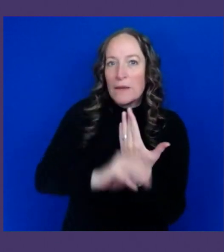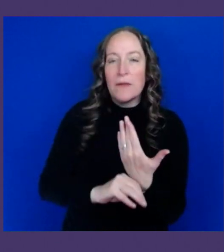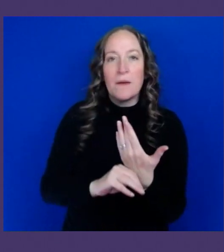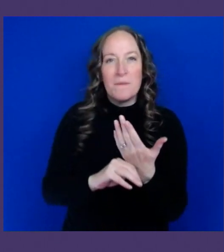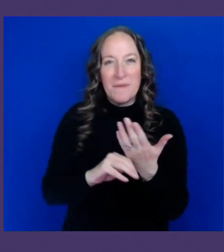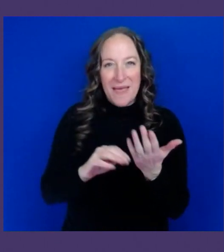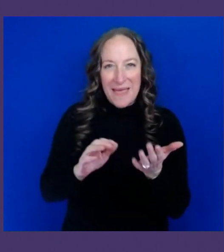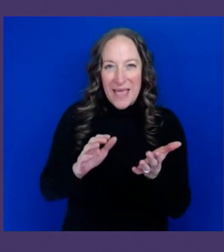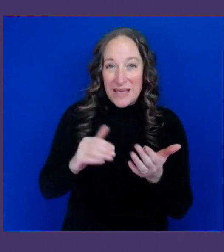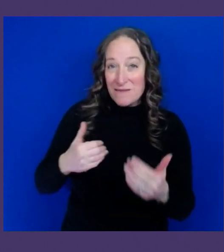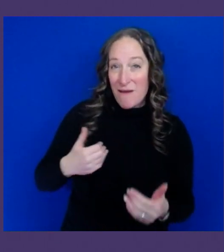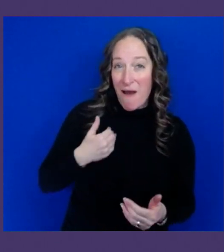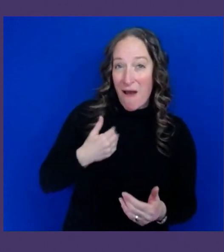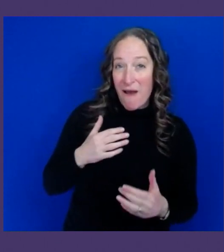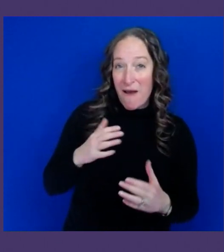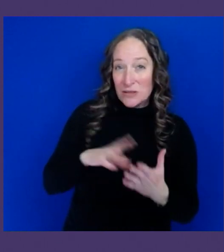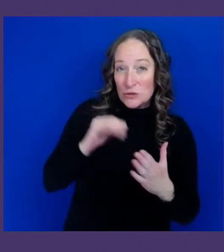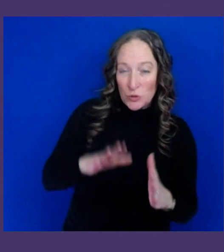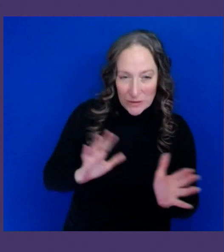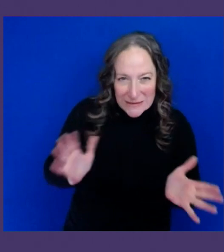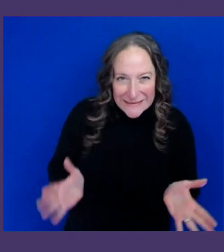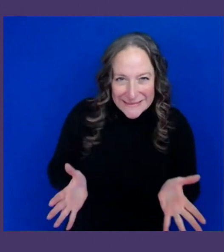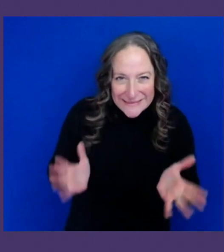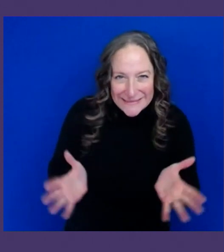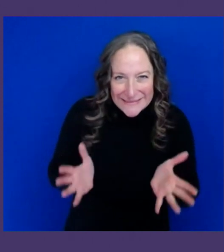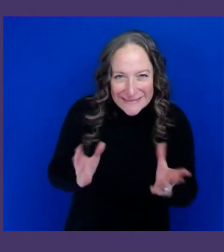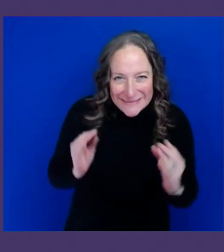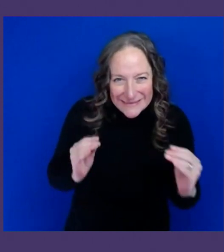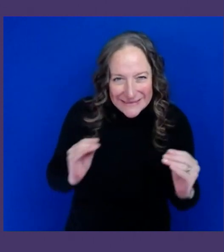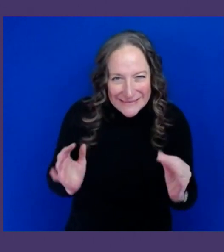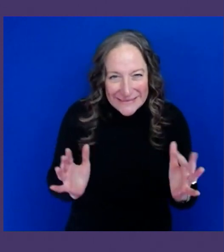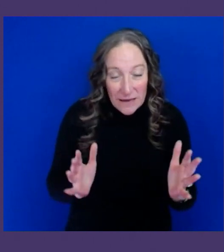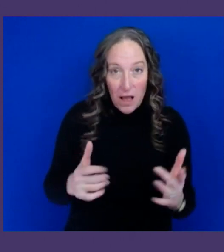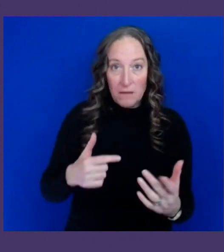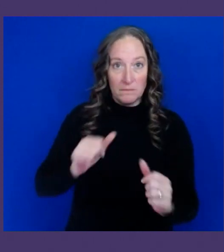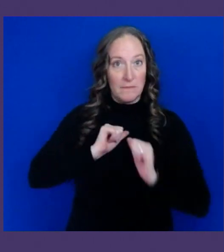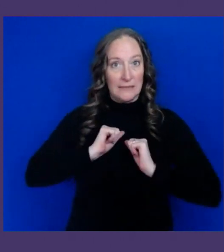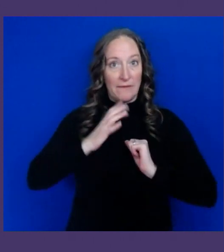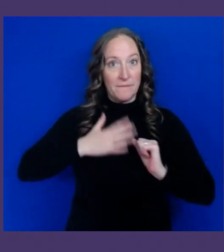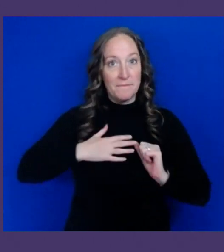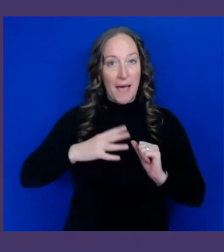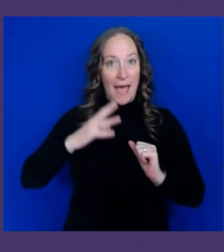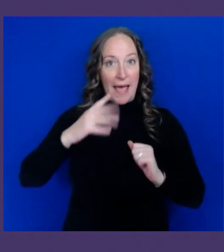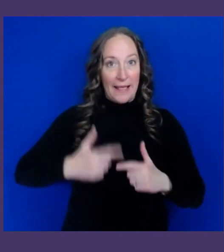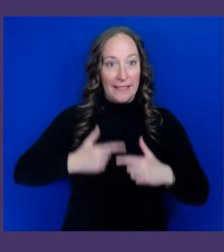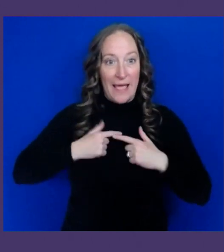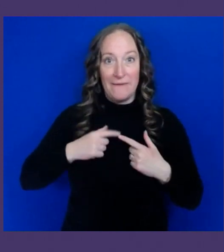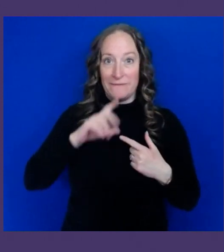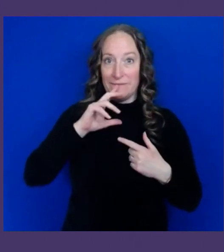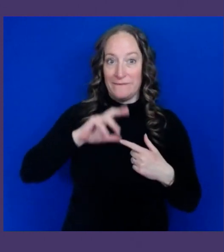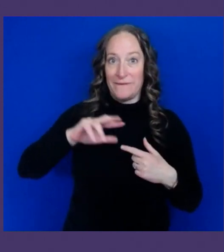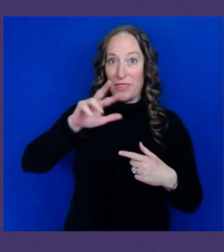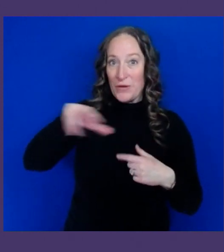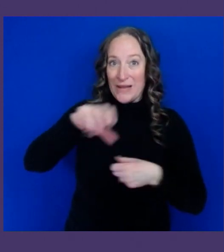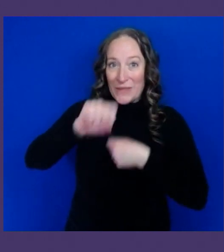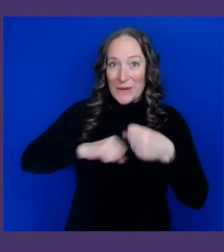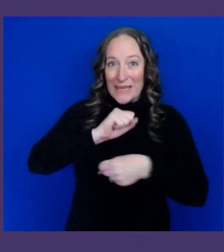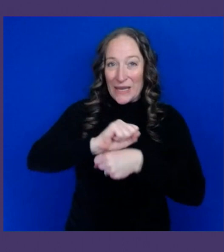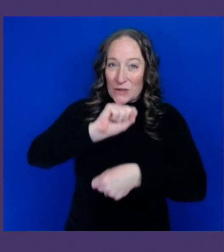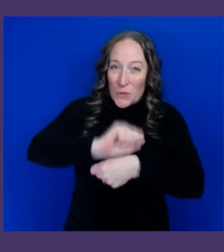I've seen some of that change myself in my 33 years in the disability community with how